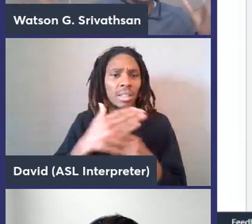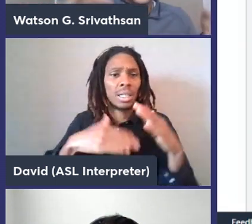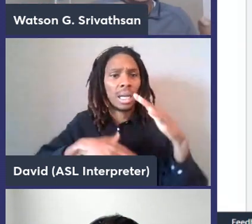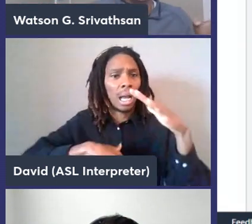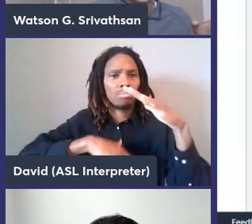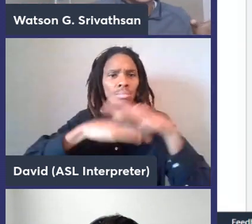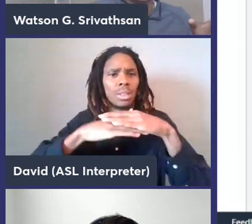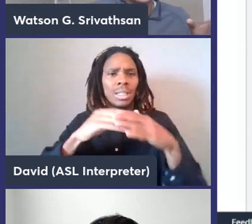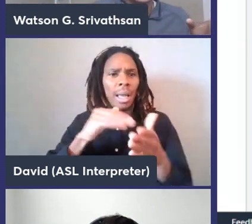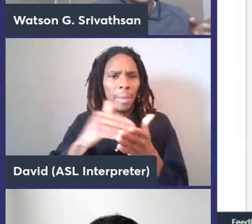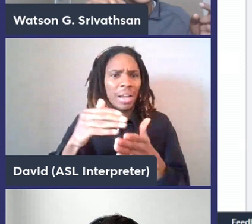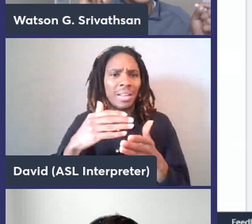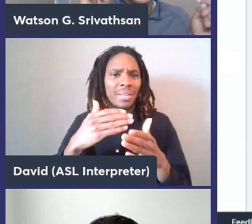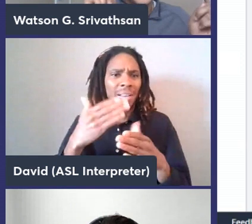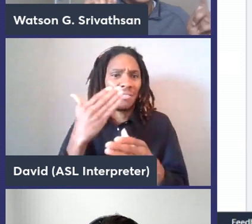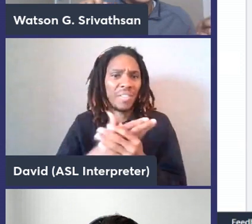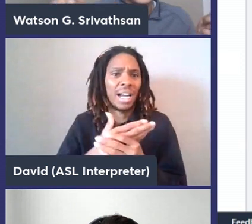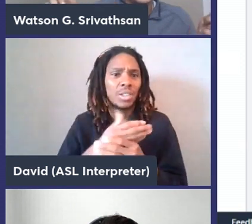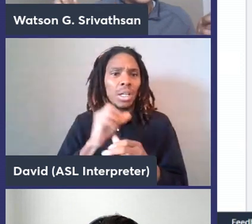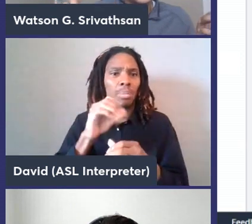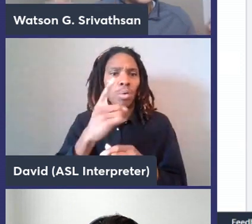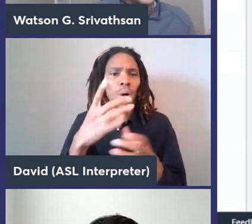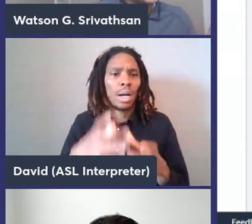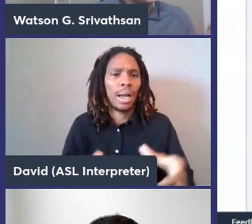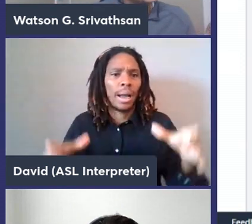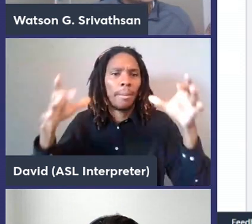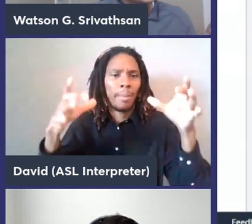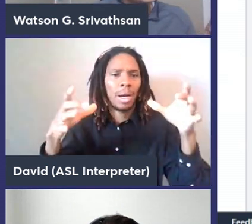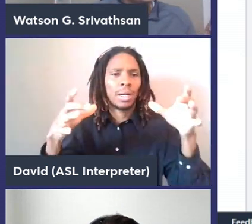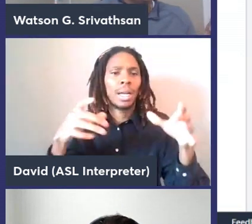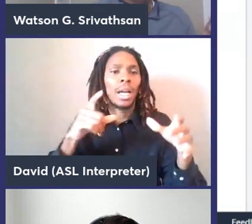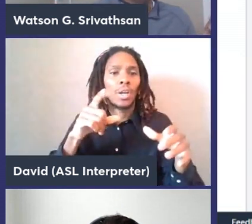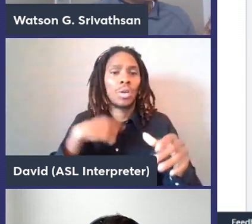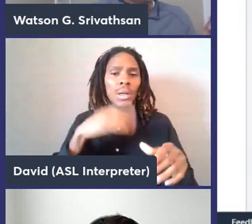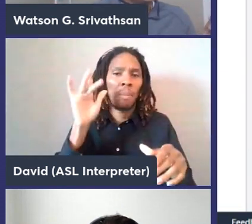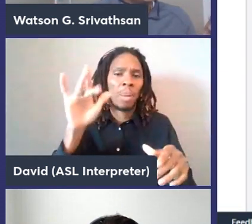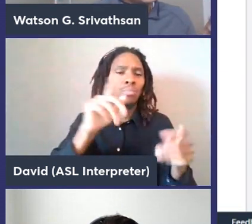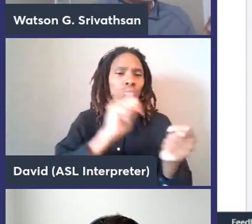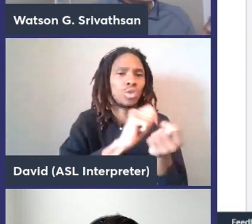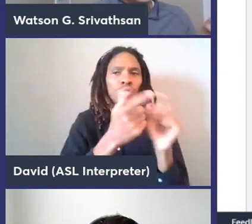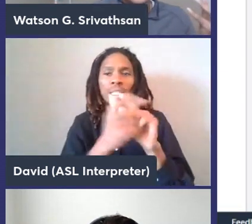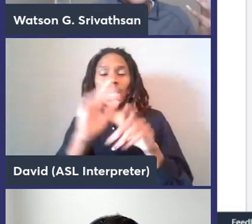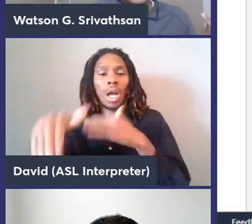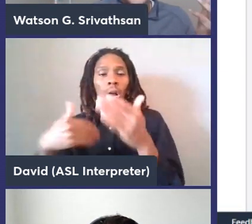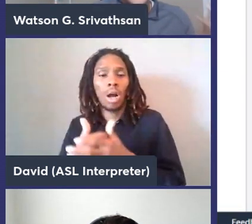you can put all of them into the S3 bucket and make one API call to translate them all. The format that we had,